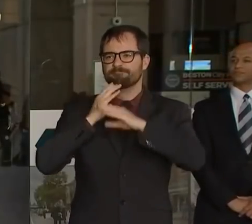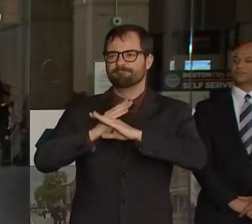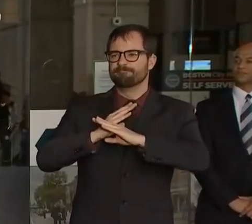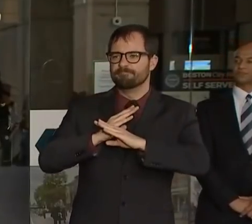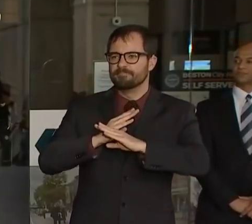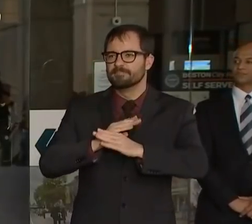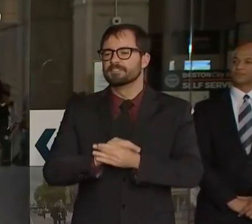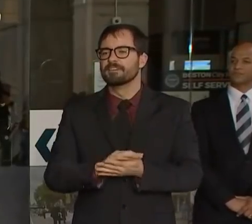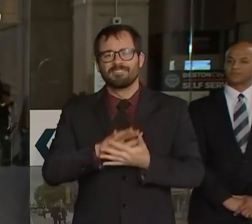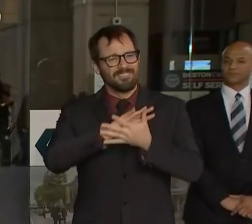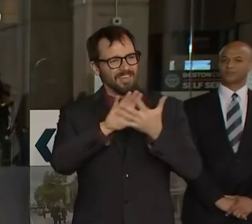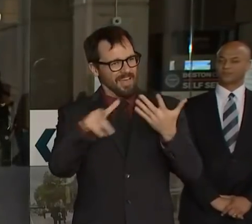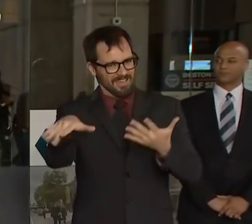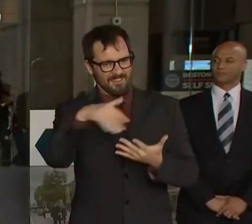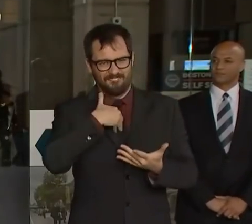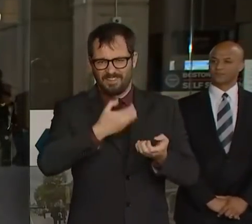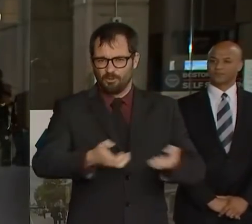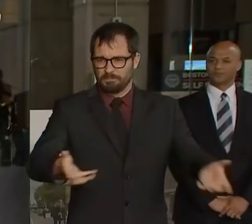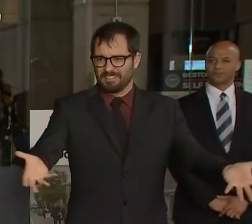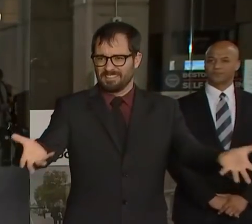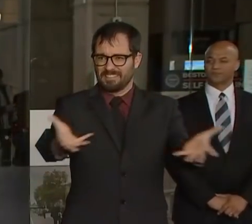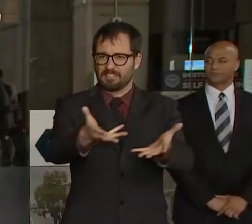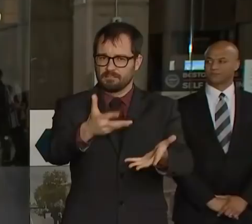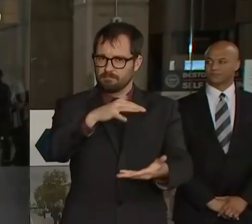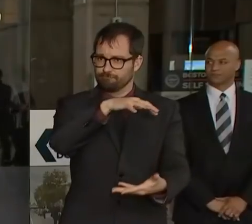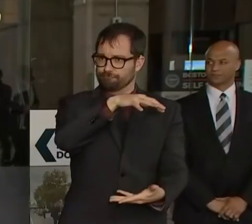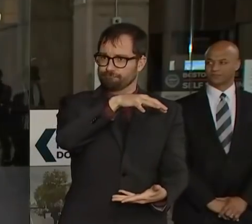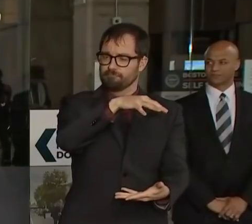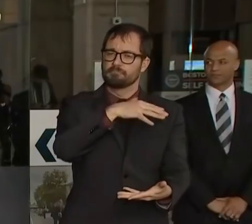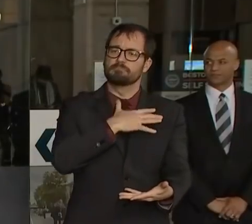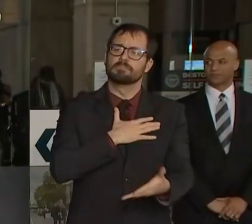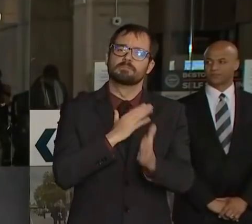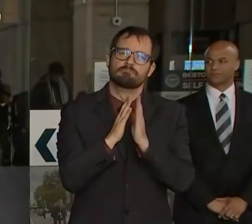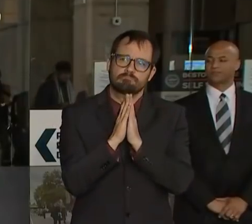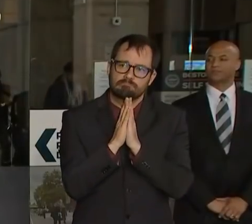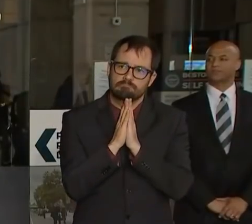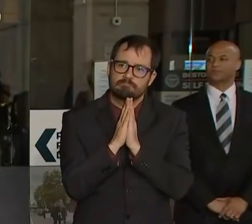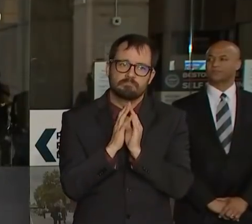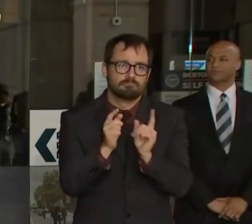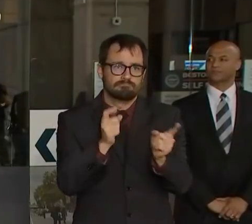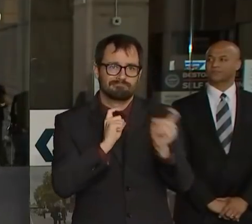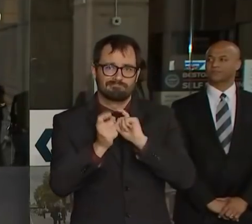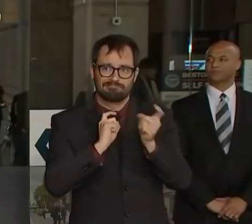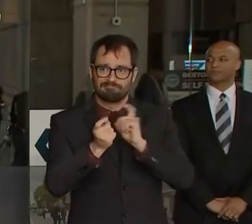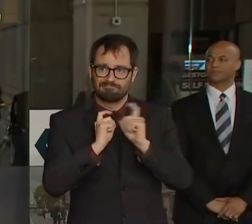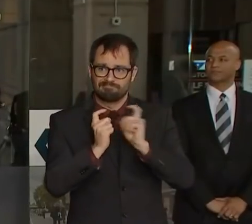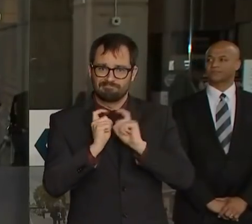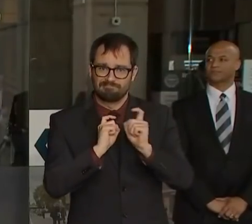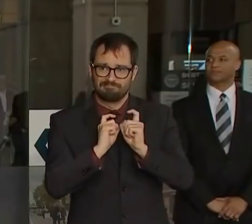ASBESTOS ABATEMENT, THAT WORK ON MOLDS THAT DO GENERAL DEMOLITION. YOU HAVE THAT EQUIPMENT.